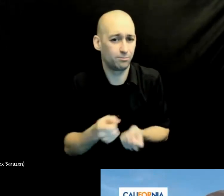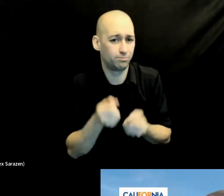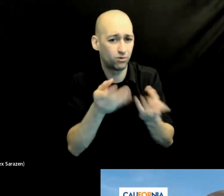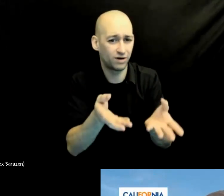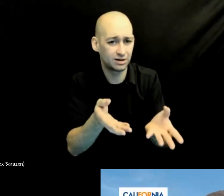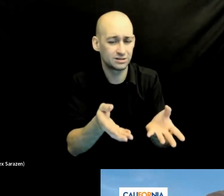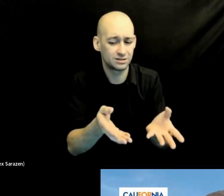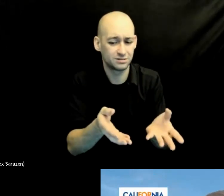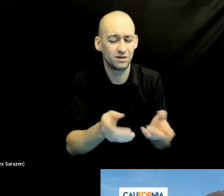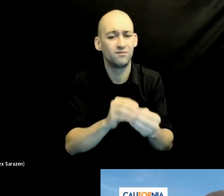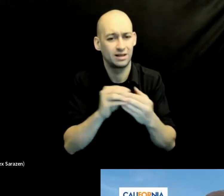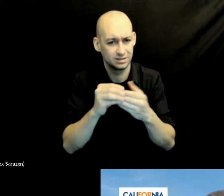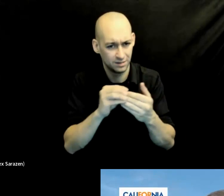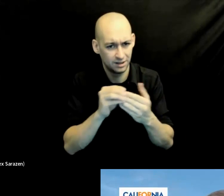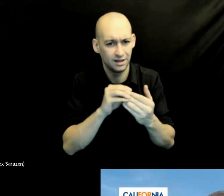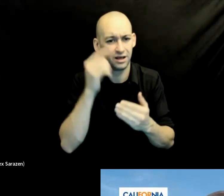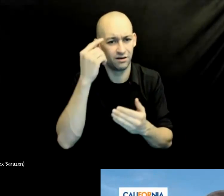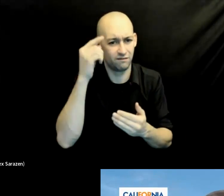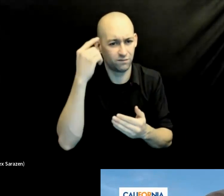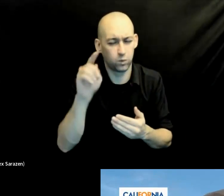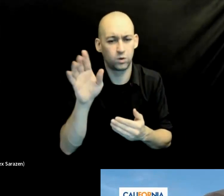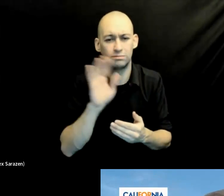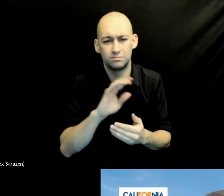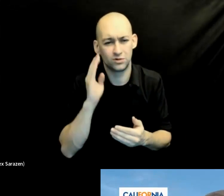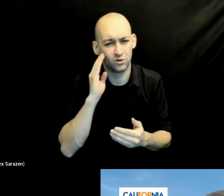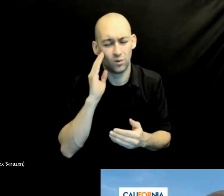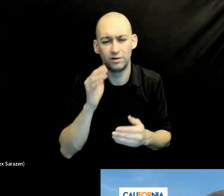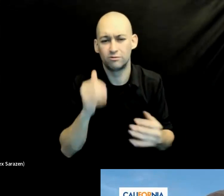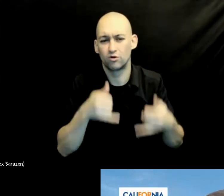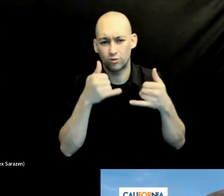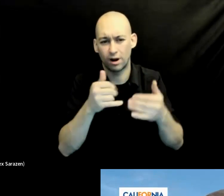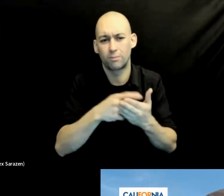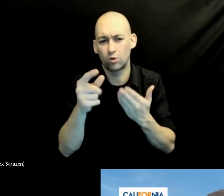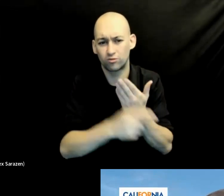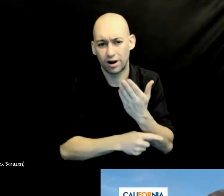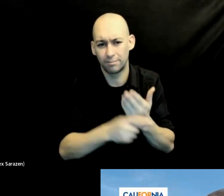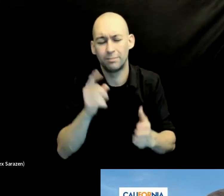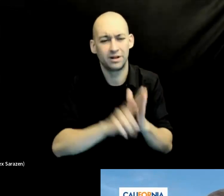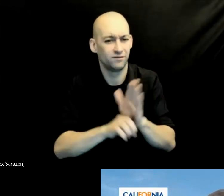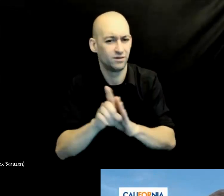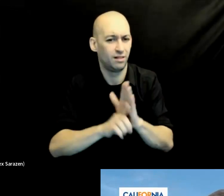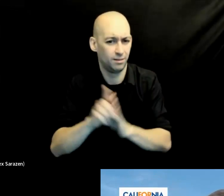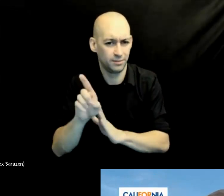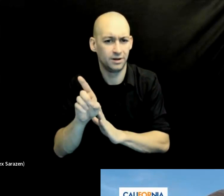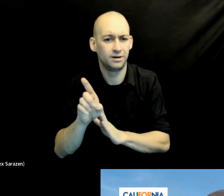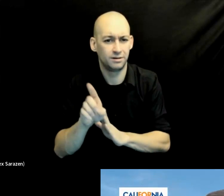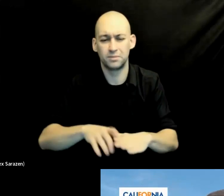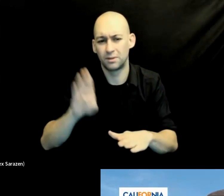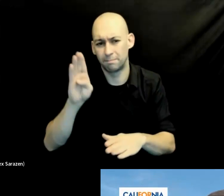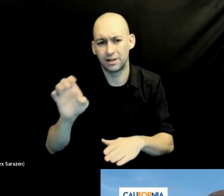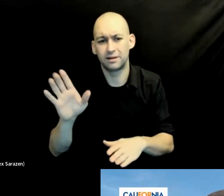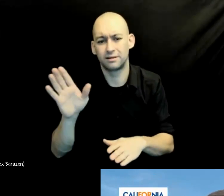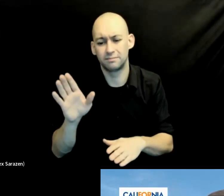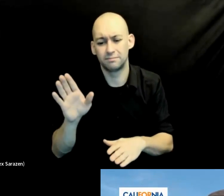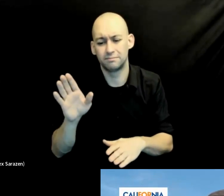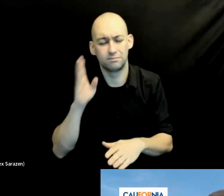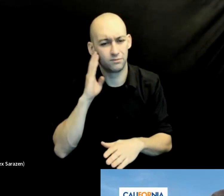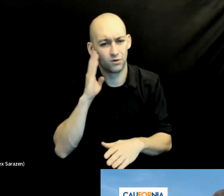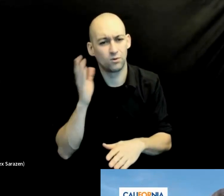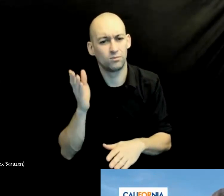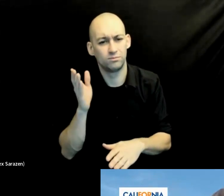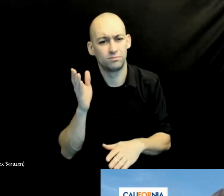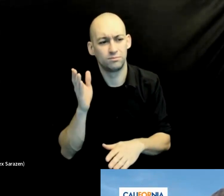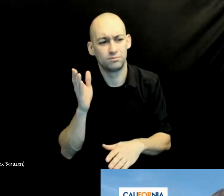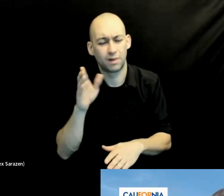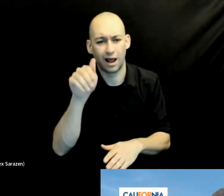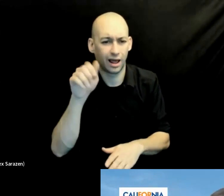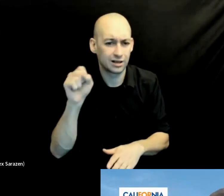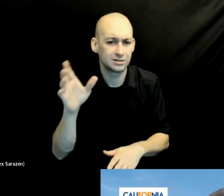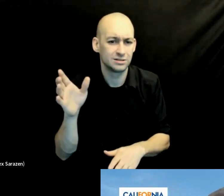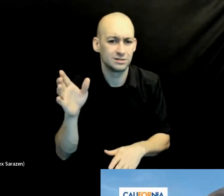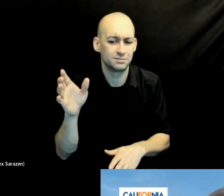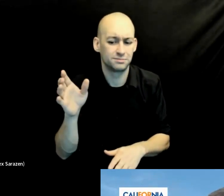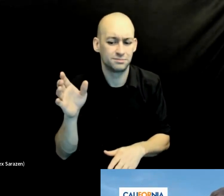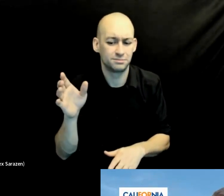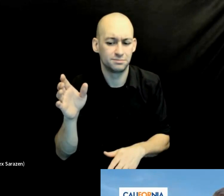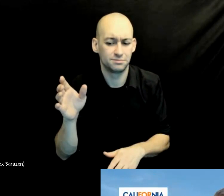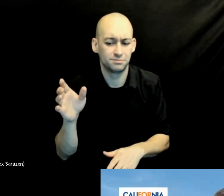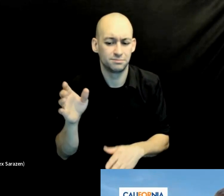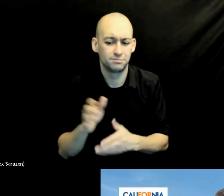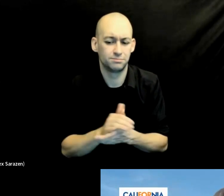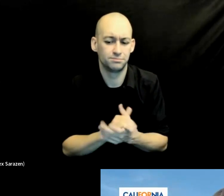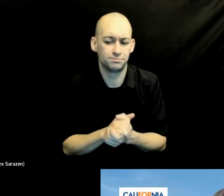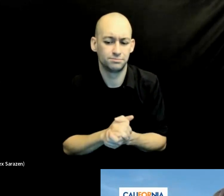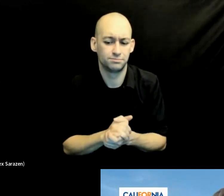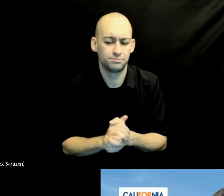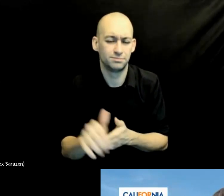flexibility for you know a grant program to be developed that could be you know as uncumbersome